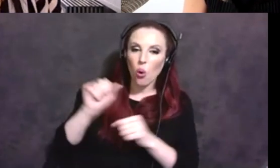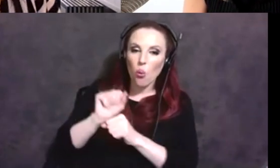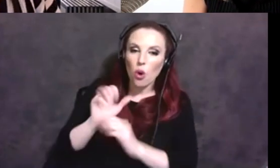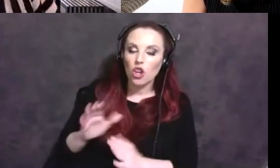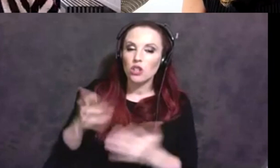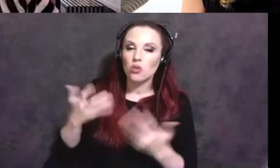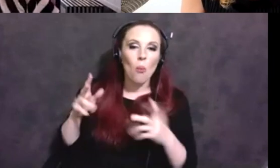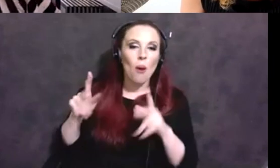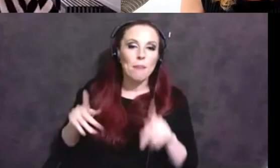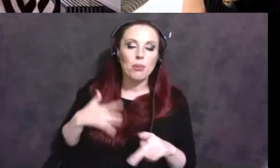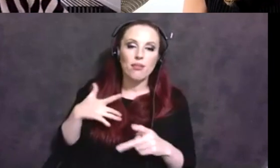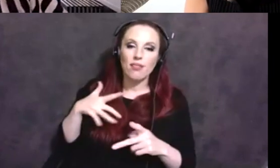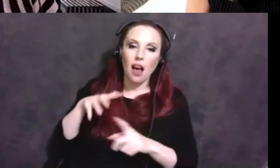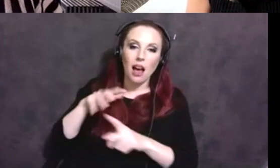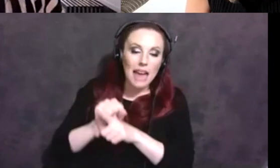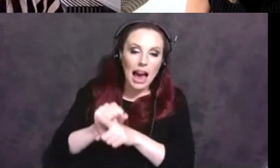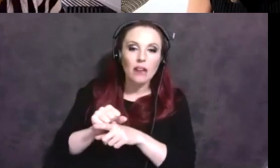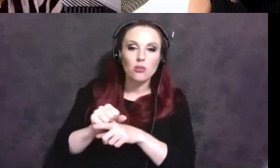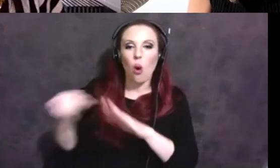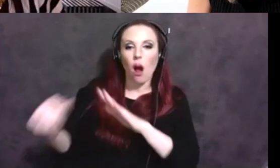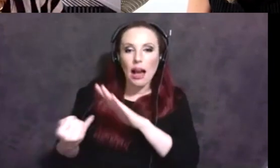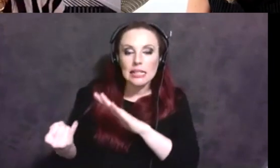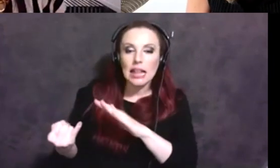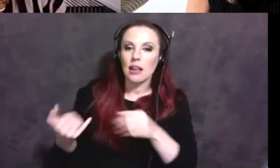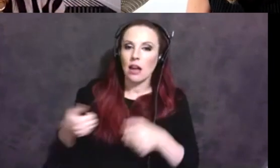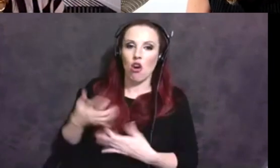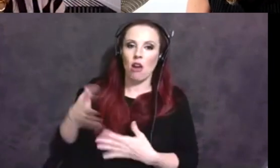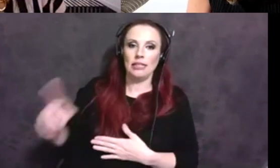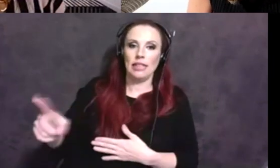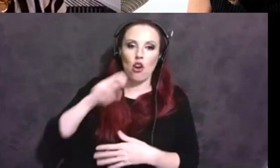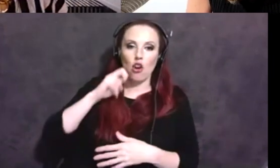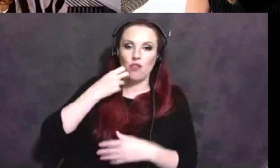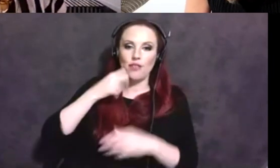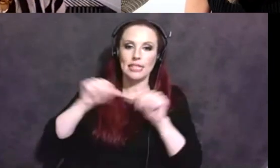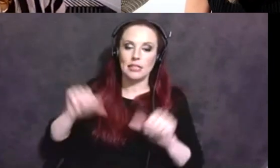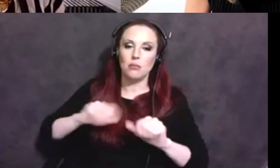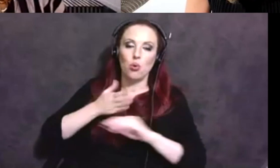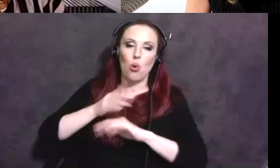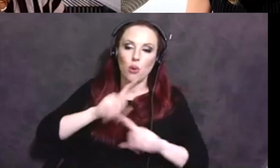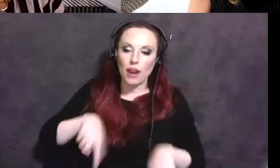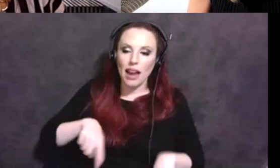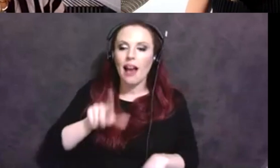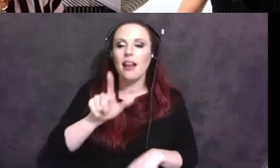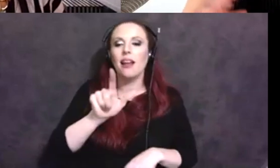bias to do to othering is tricky but important. How do you broach the colleagues without making